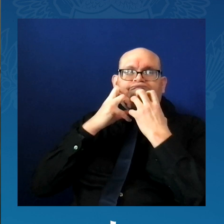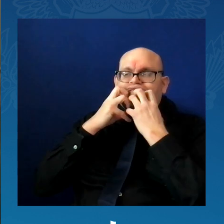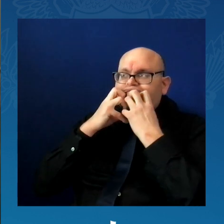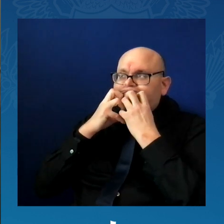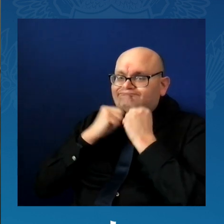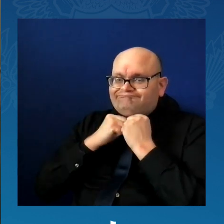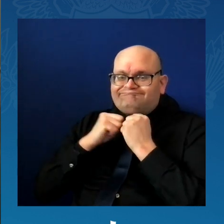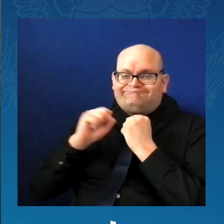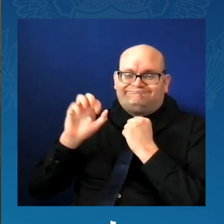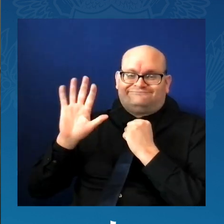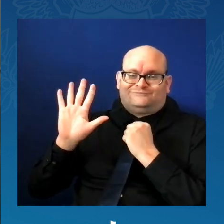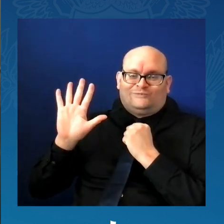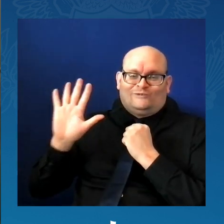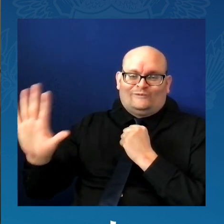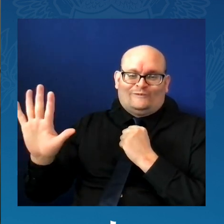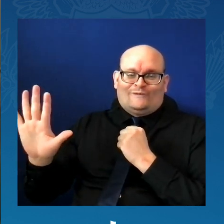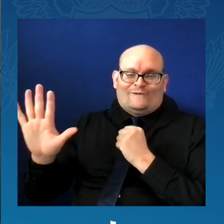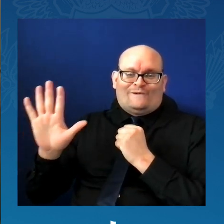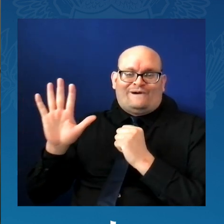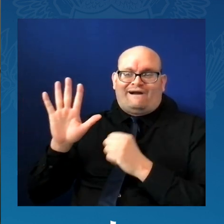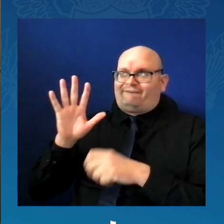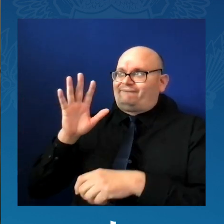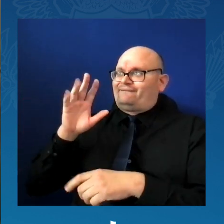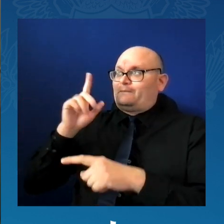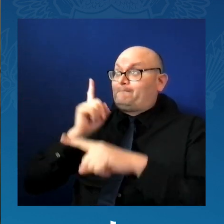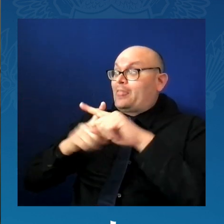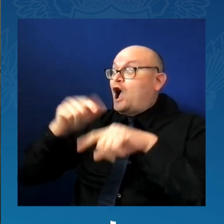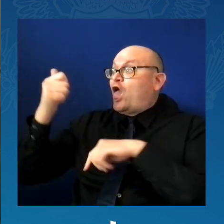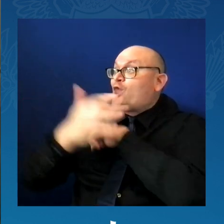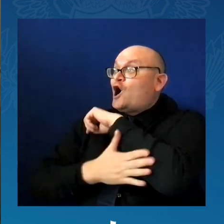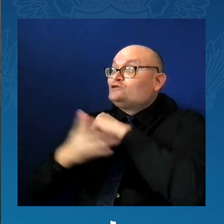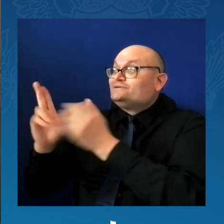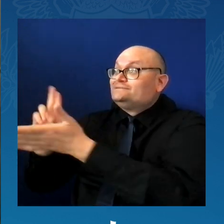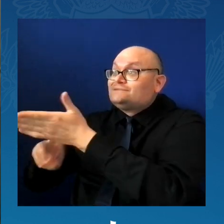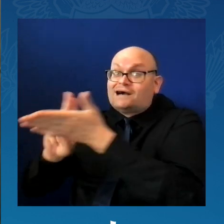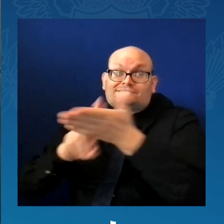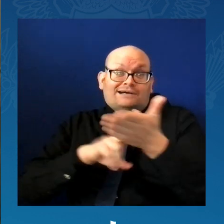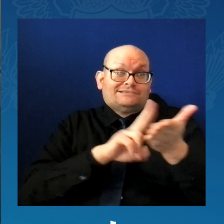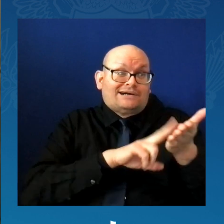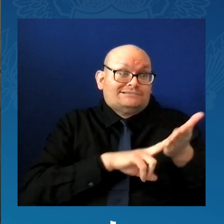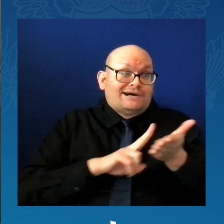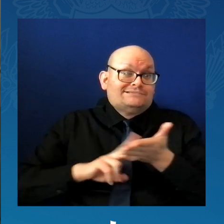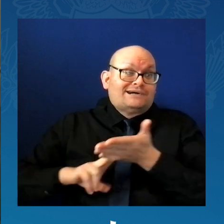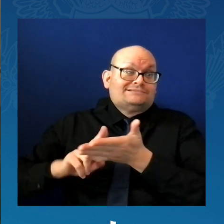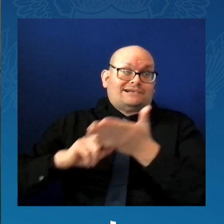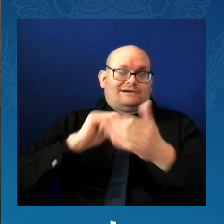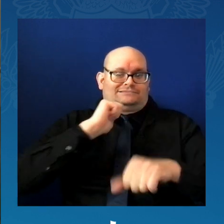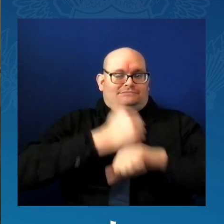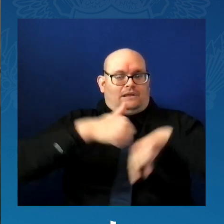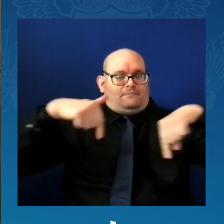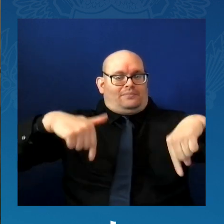which in effect sets a community of standards